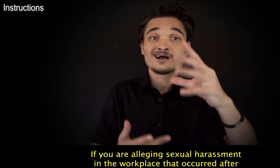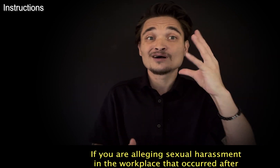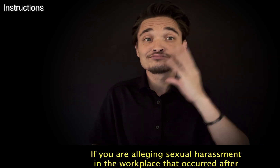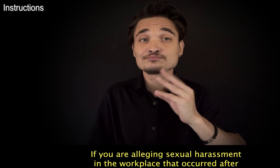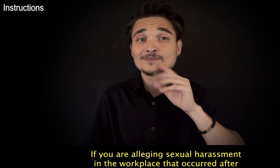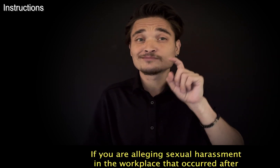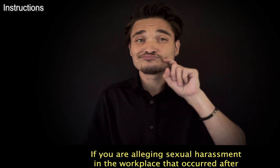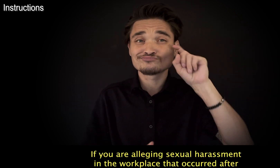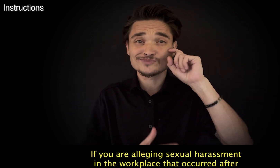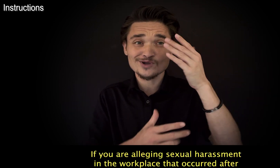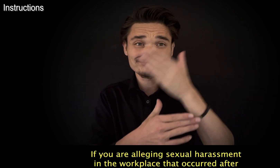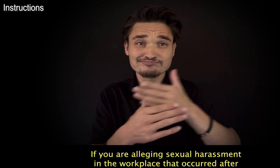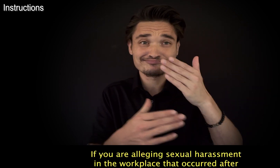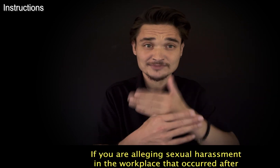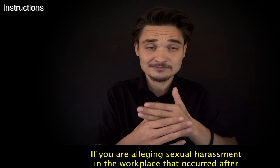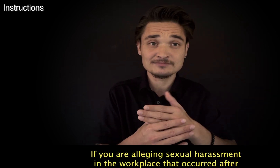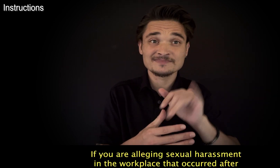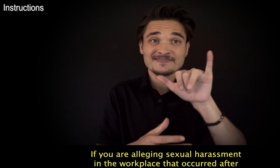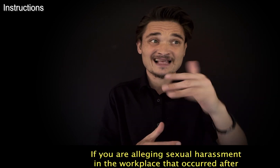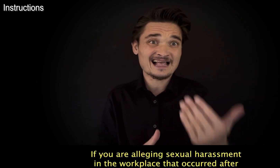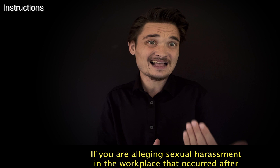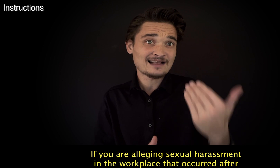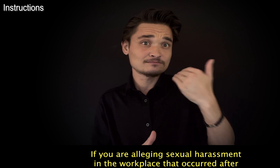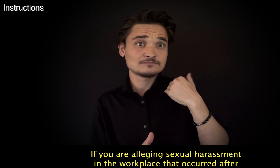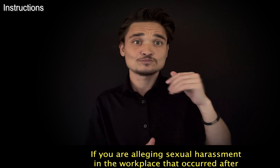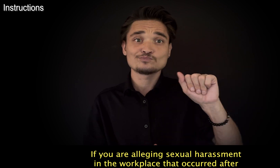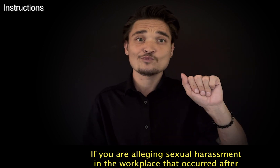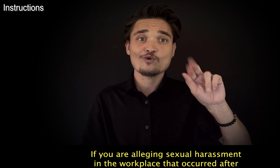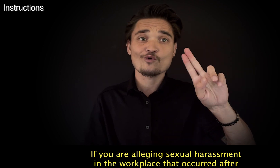If you are alleging sexual harassment in the workplace that occurred after